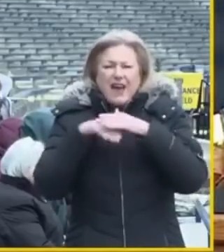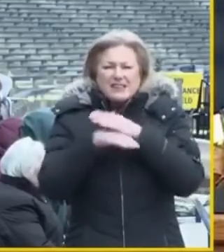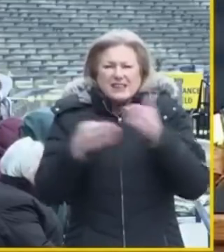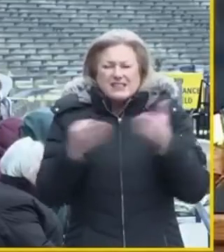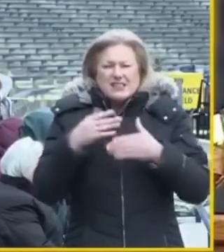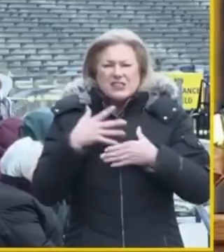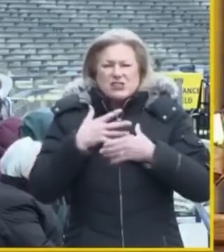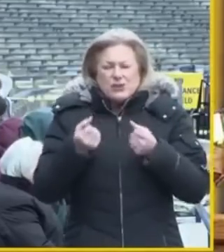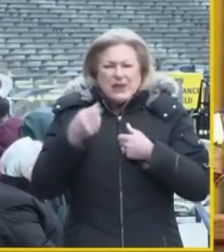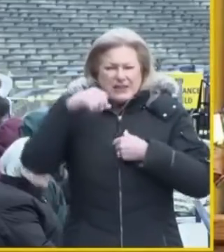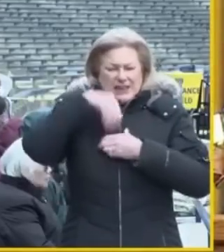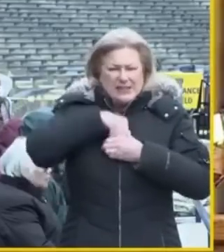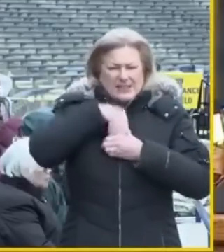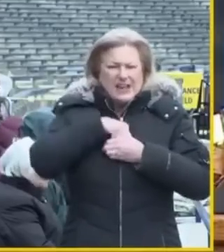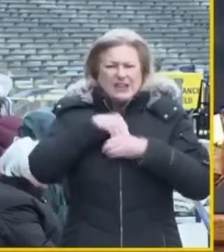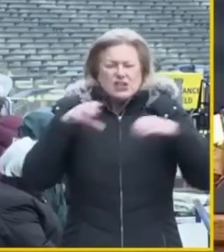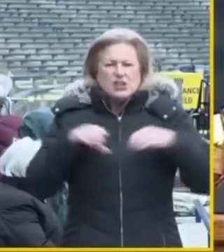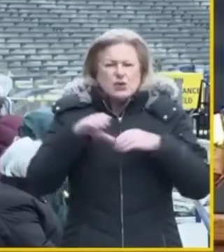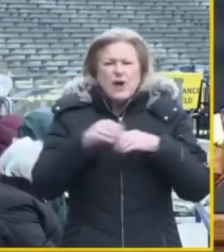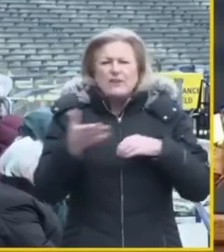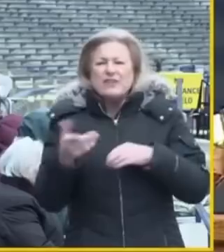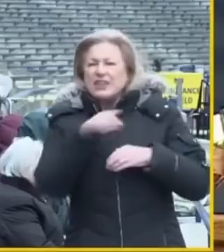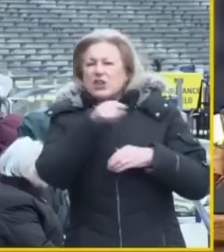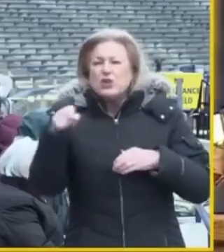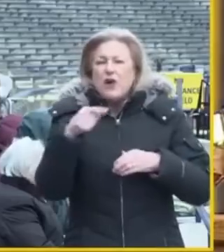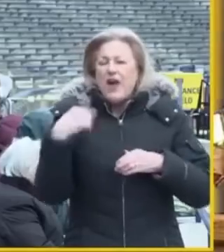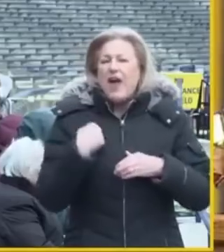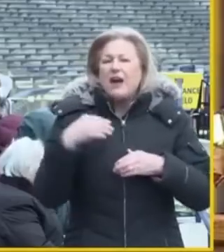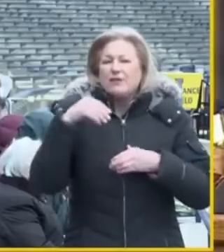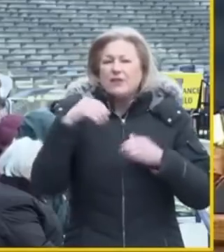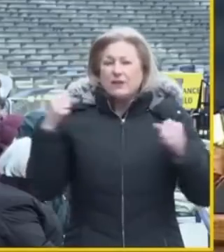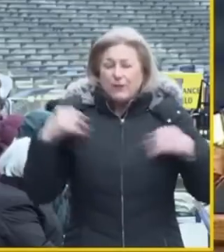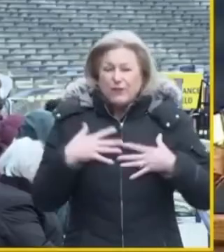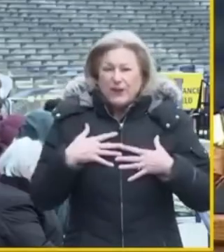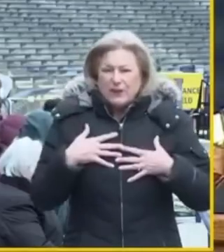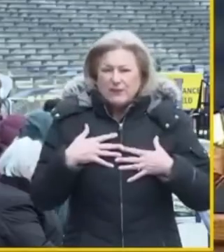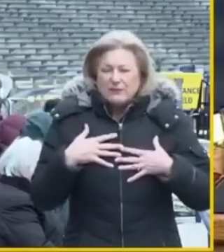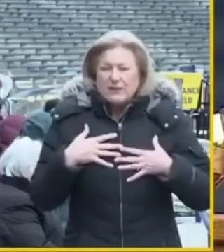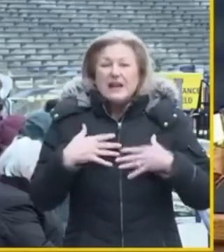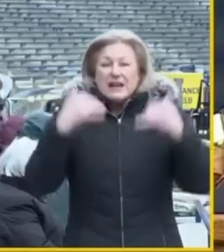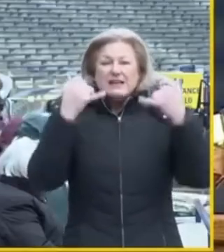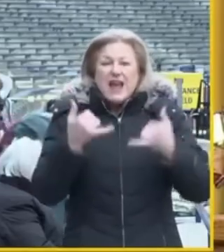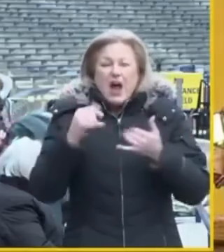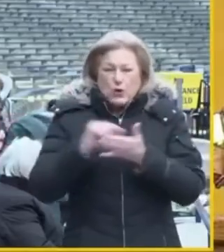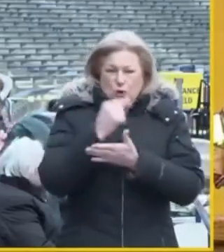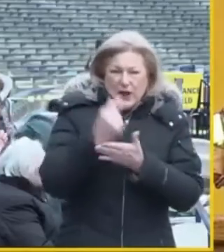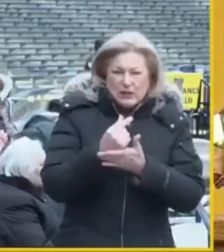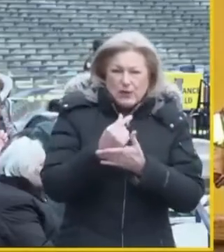is to do everything you are afraid of, right now when you graduate and in the future,